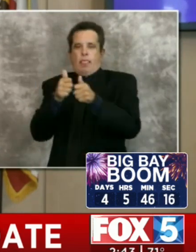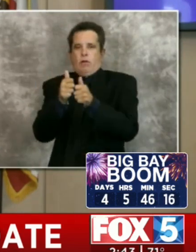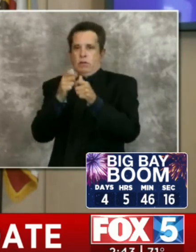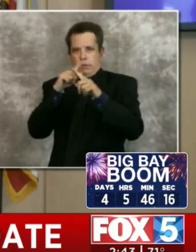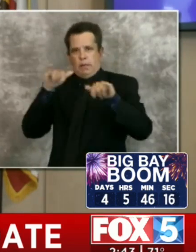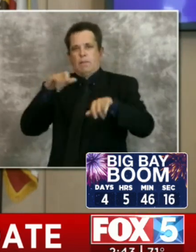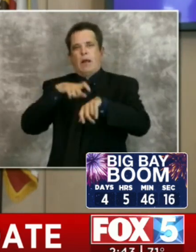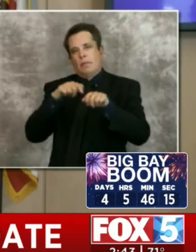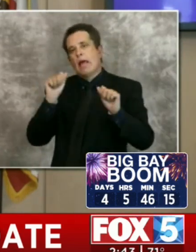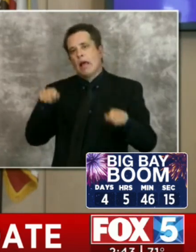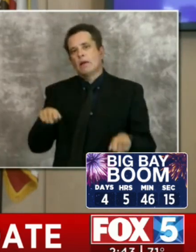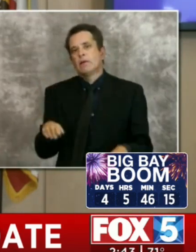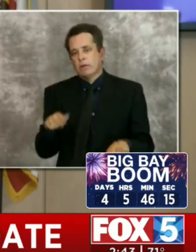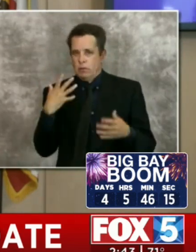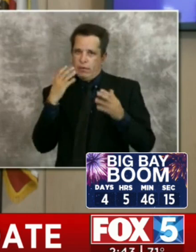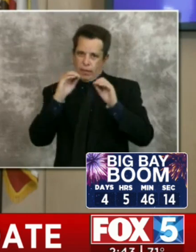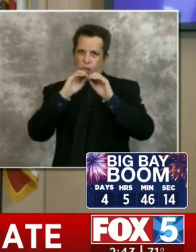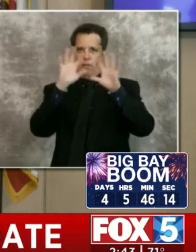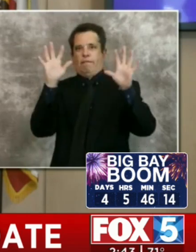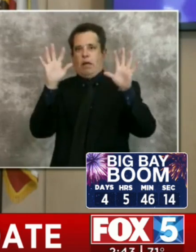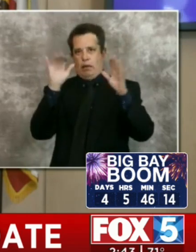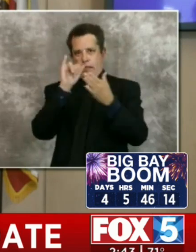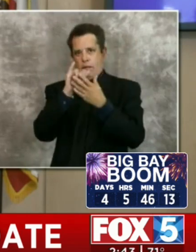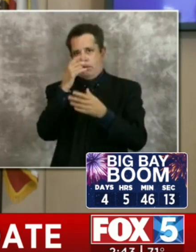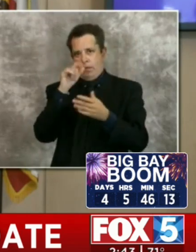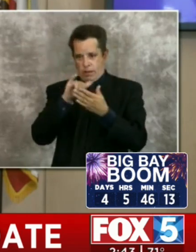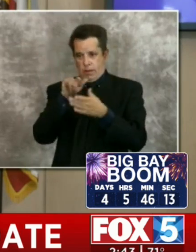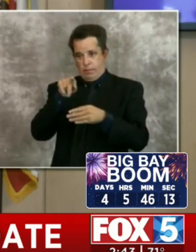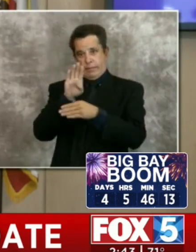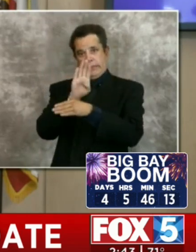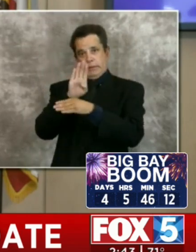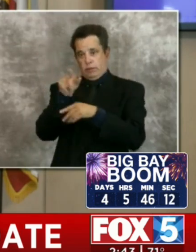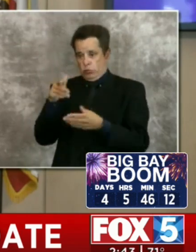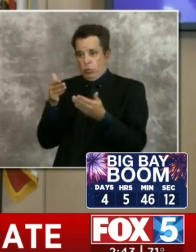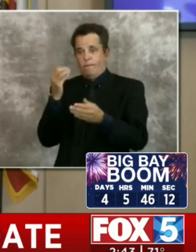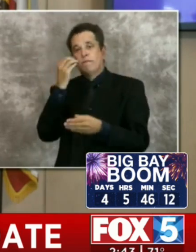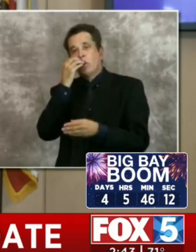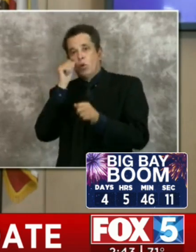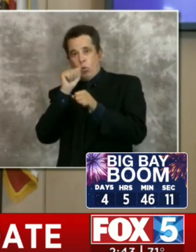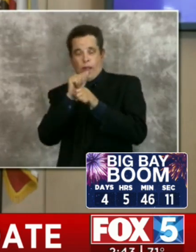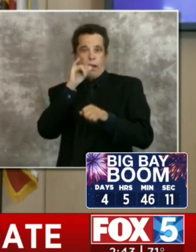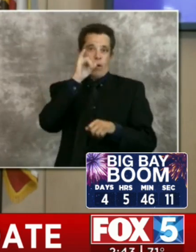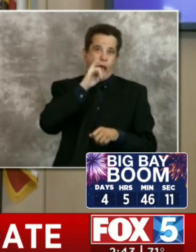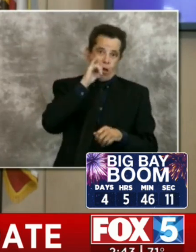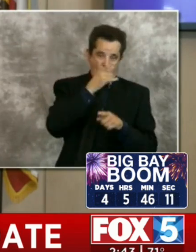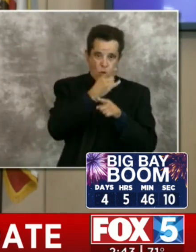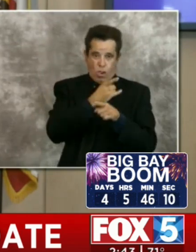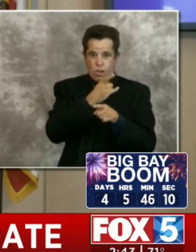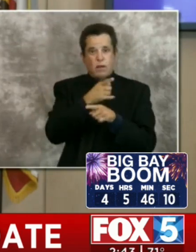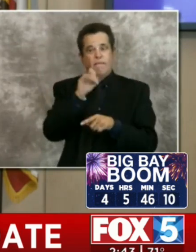LISTEN ON IN DURING THAT CALL. ALSO BIG SOME GREAT PATRONS. WELL THEY'RE EATING.